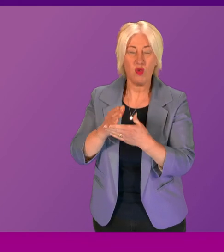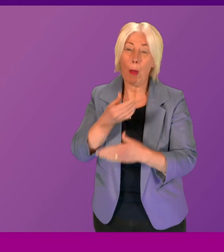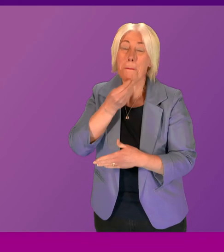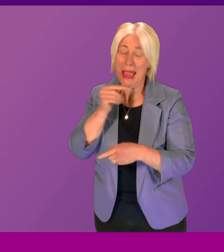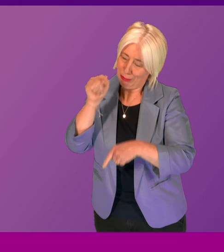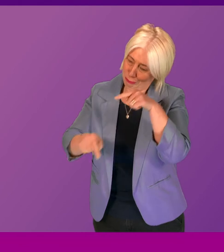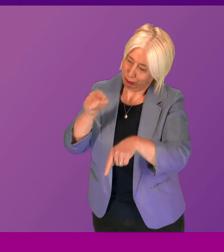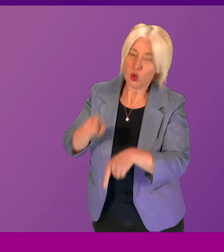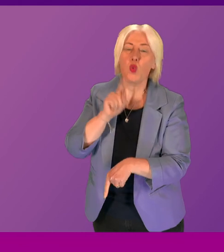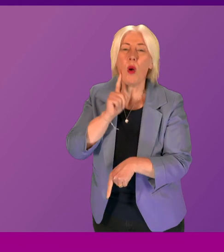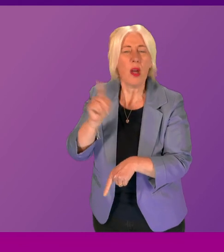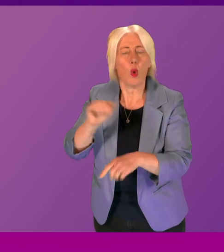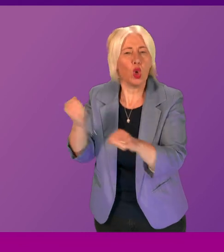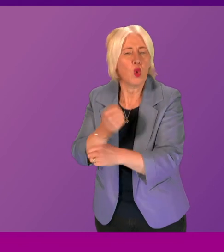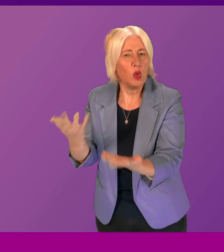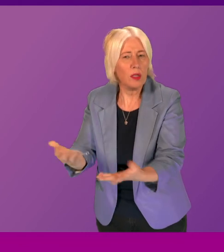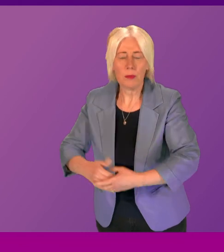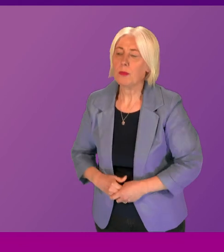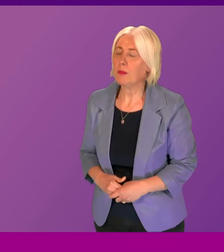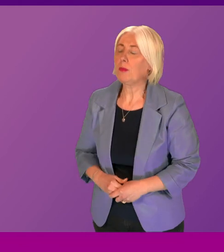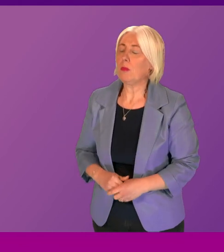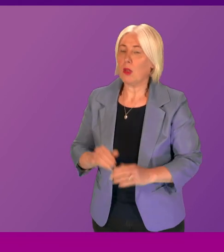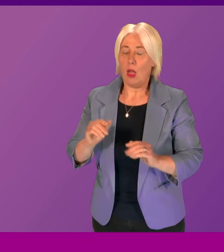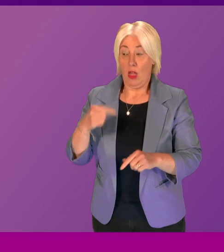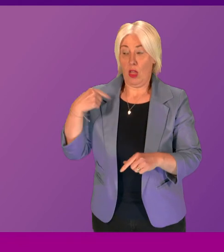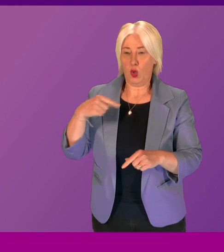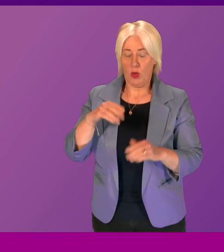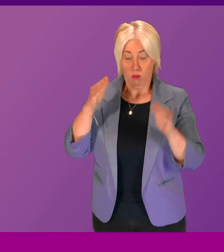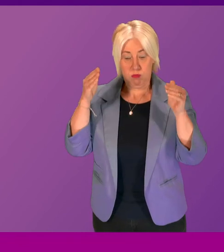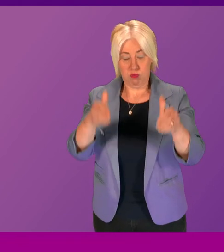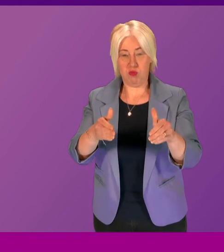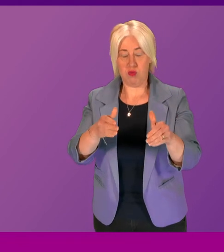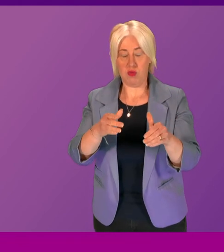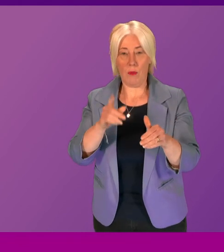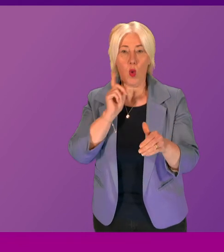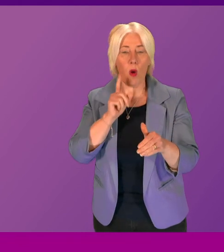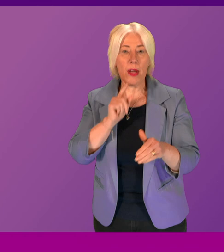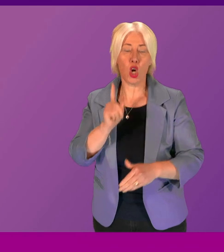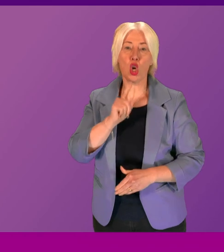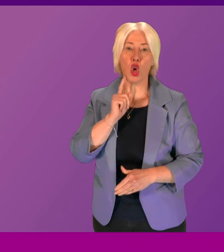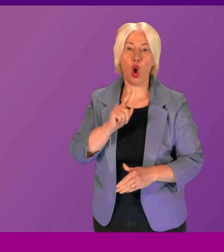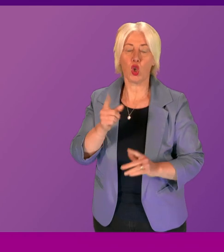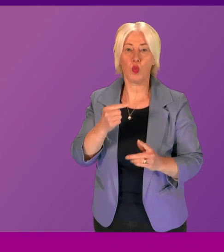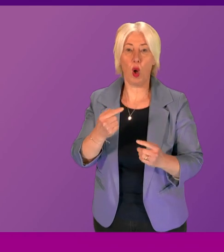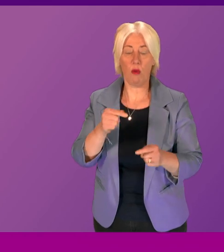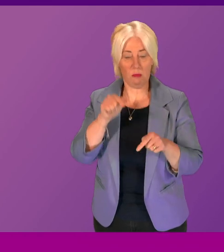Over the past week, there has rightly been a sharp focus on the violence that women and girls face, predominantly at the hands of men.